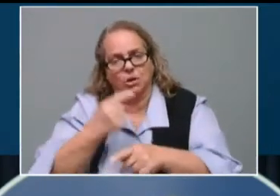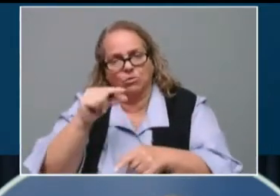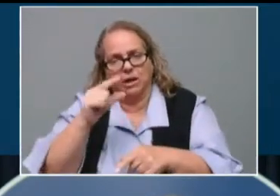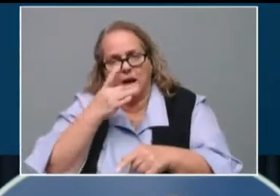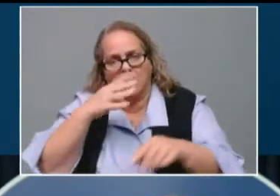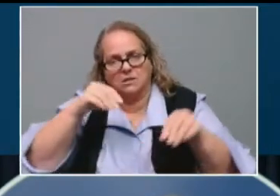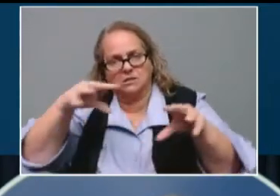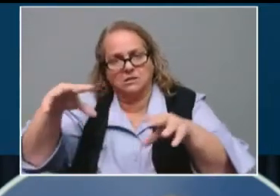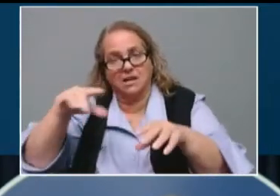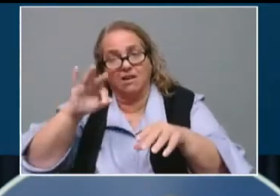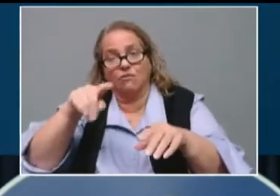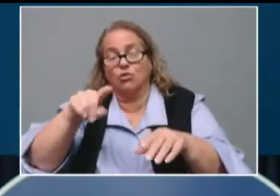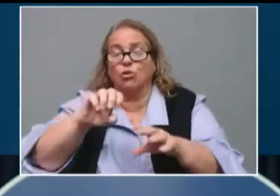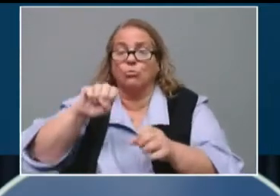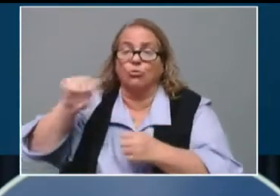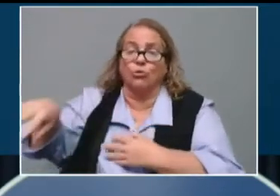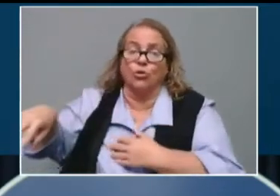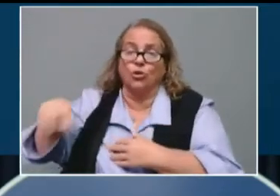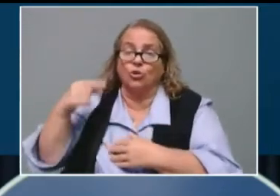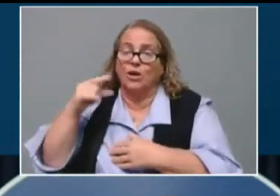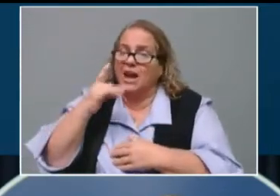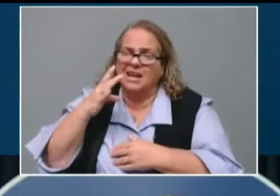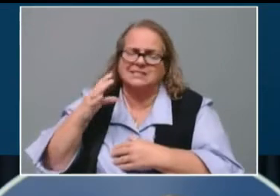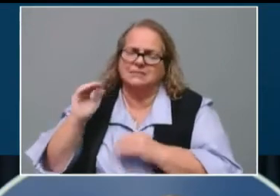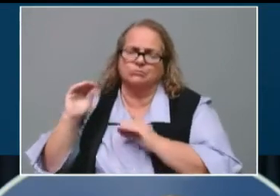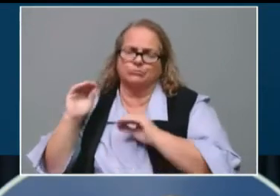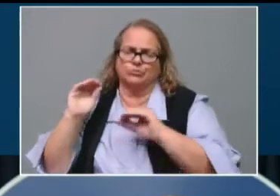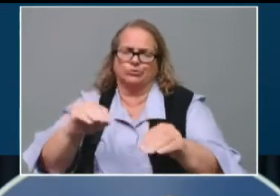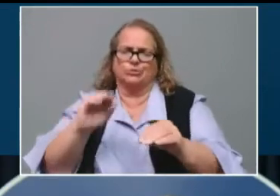passed this 10,000 mark. Why don't you take them out? And why don't you put